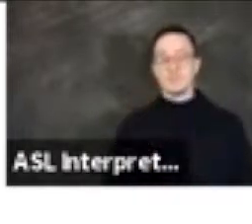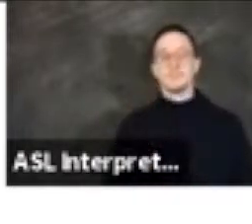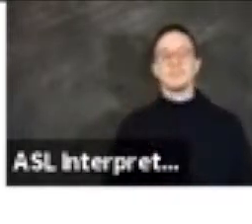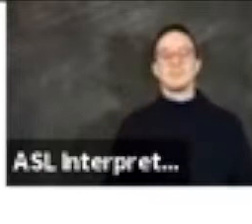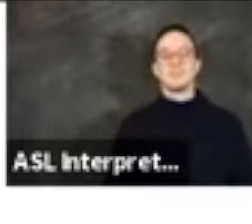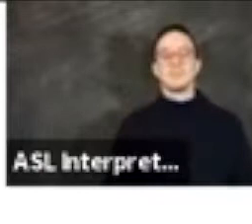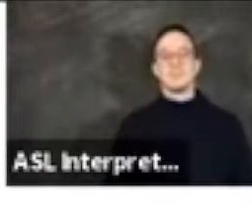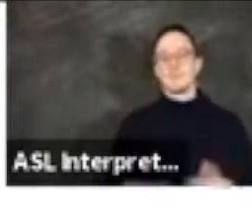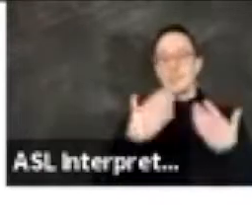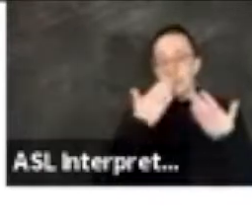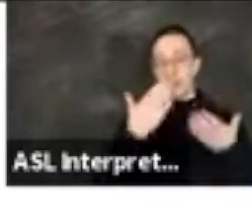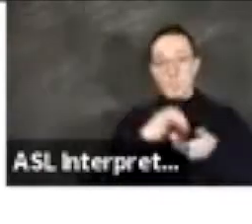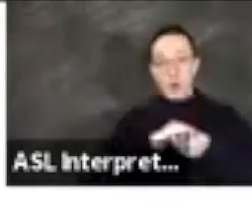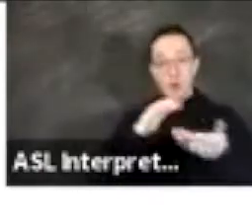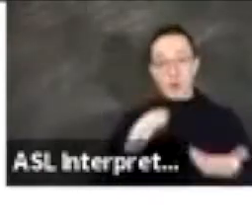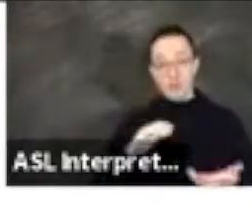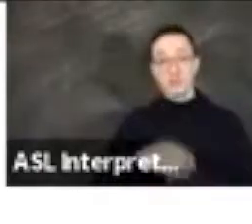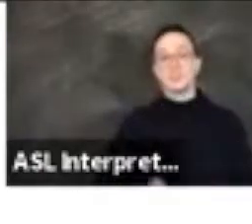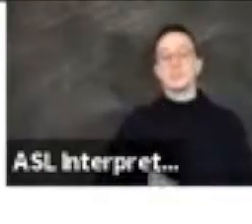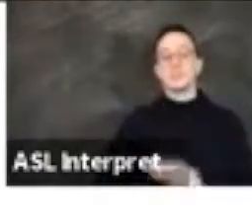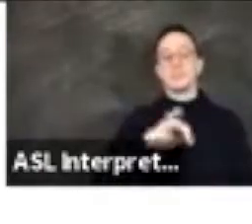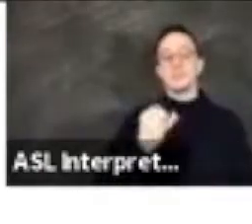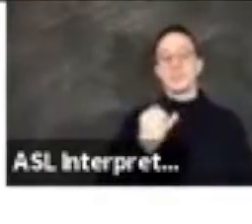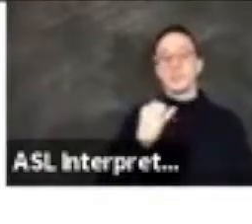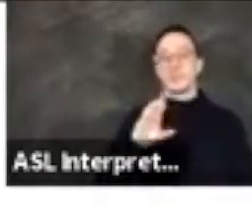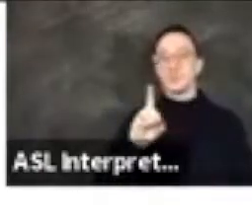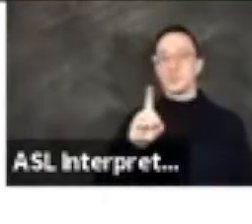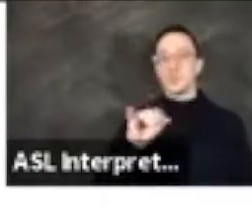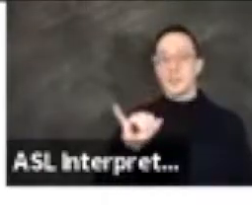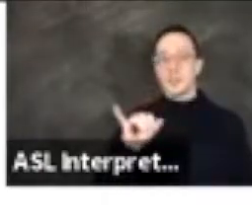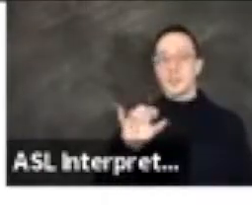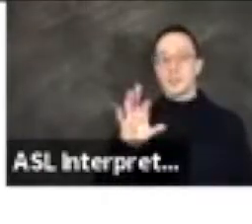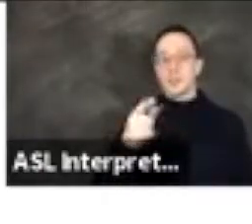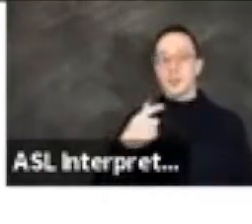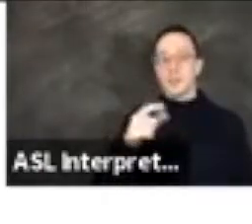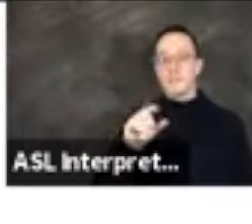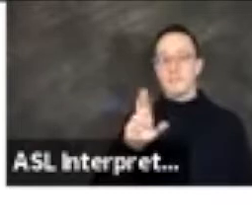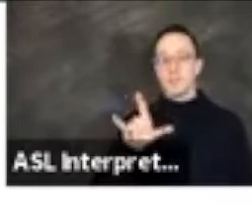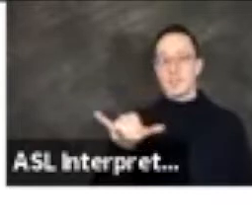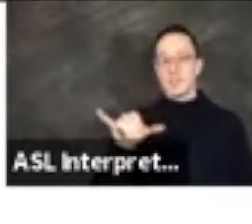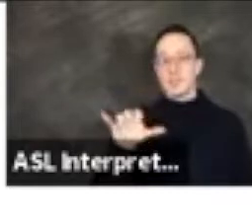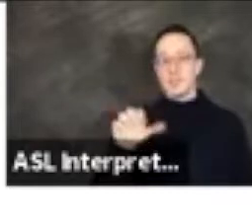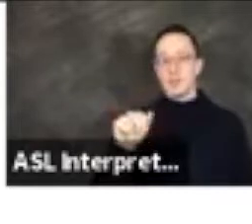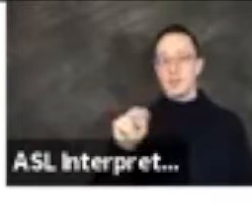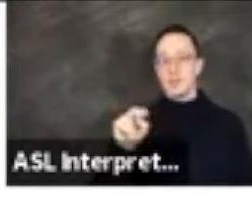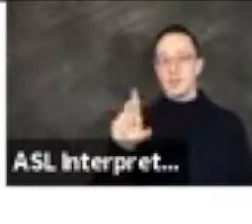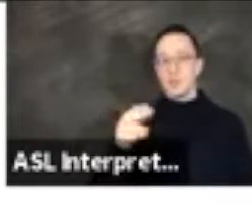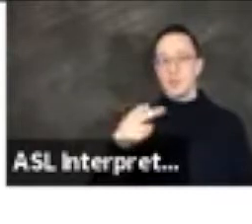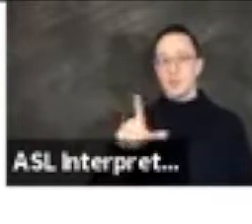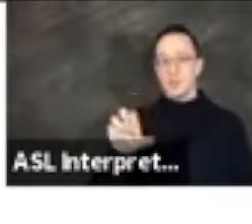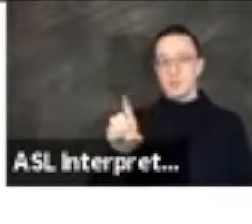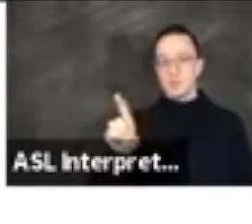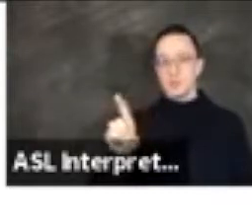OUR PARTNERS, JODY GOTTFRIED ARNHOLD, OUR LEAD DANCE ADVOCATE, CON EDISON, OUR CORPORATE SPONSOR, OUR WONDERFUL